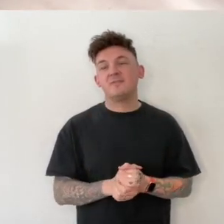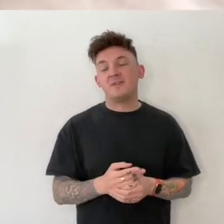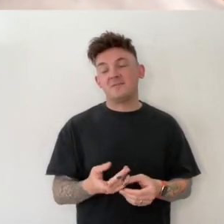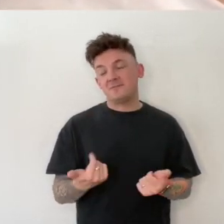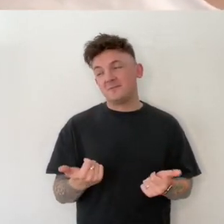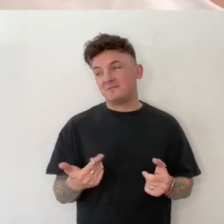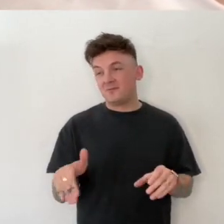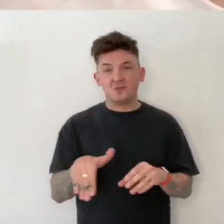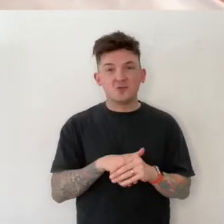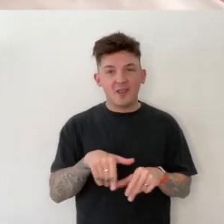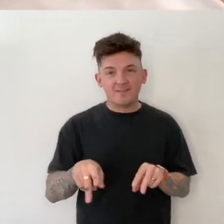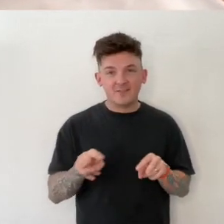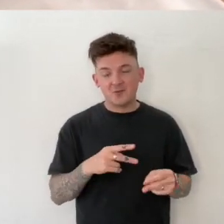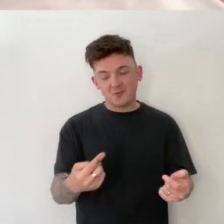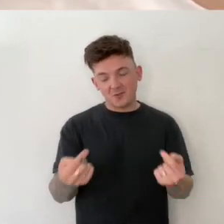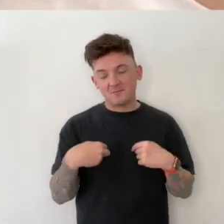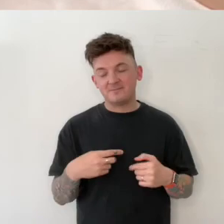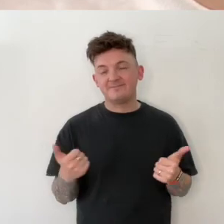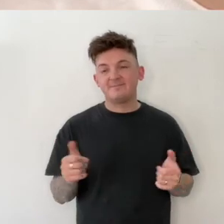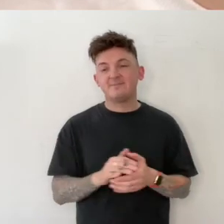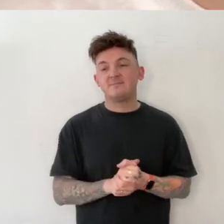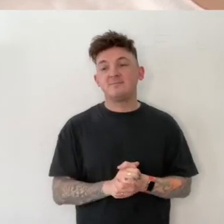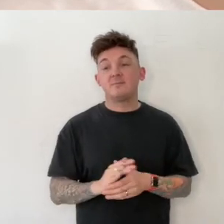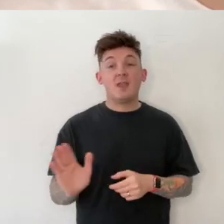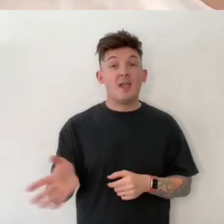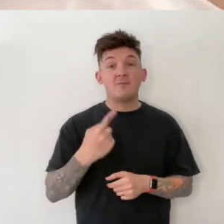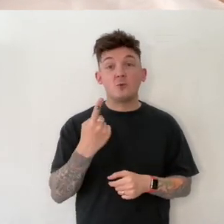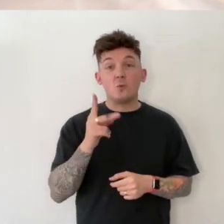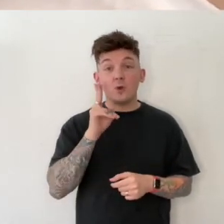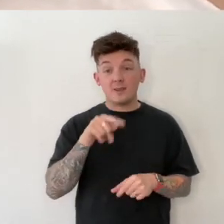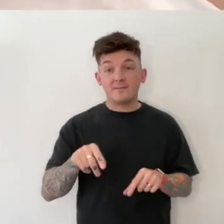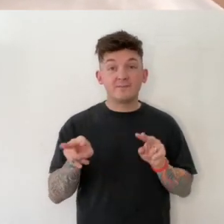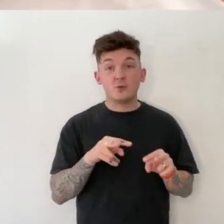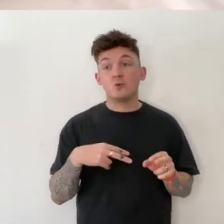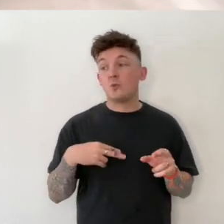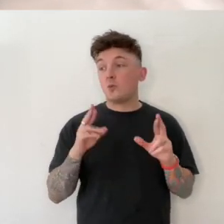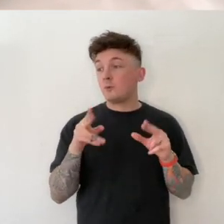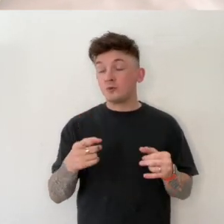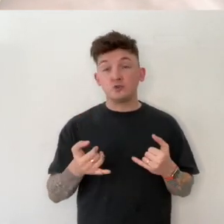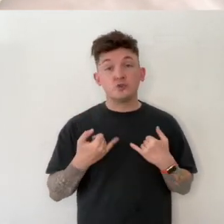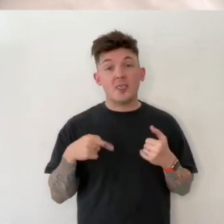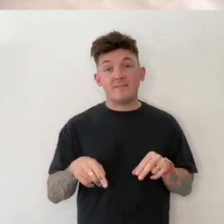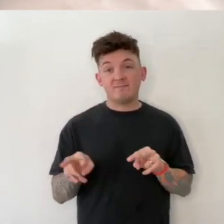with that and your presence Cathy for everybody watching i hope you had a wonderful time i